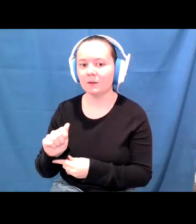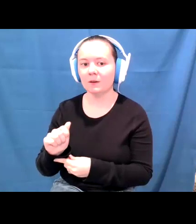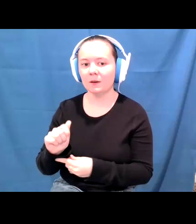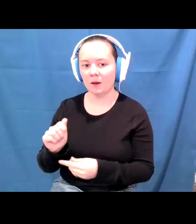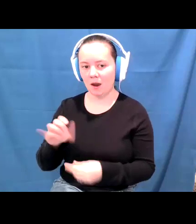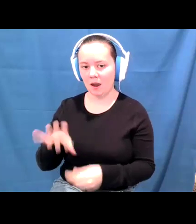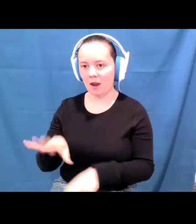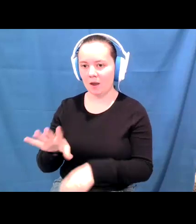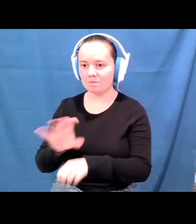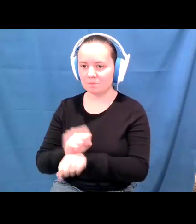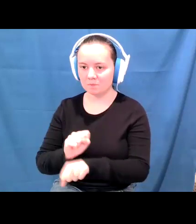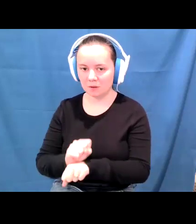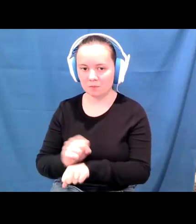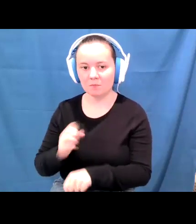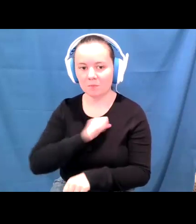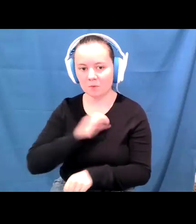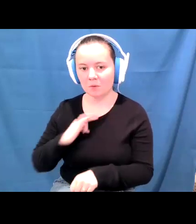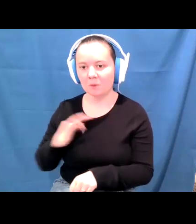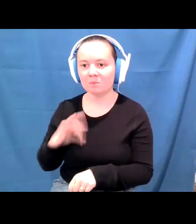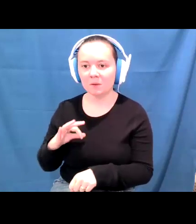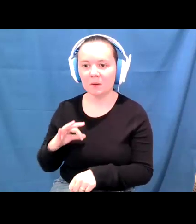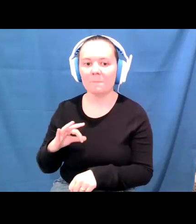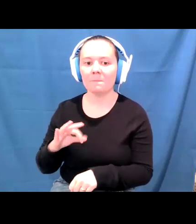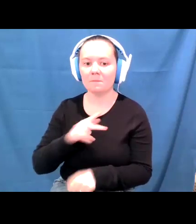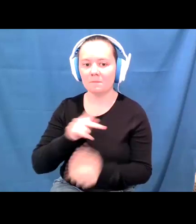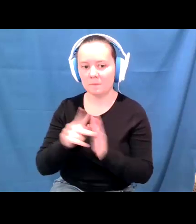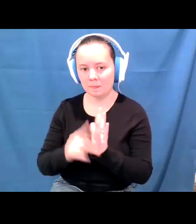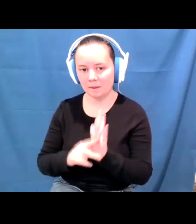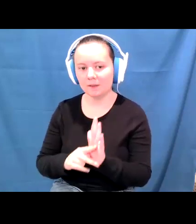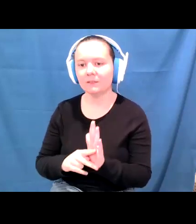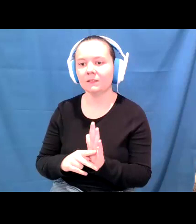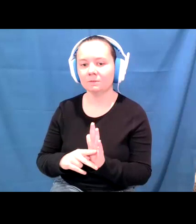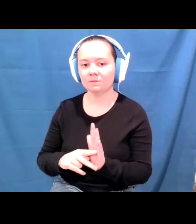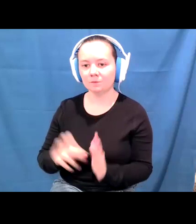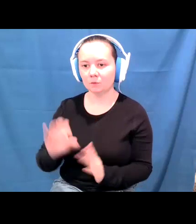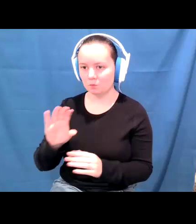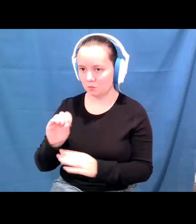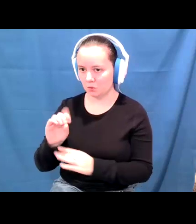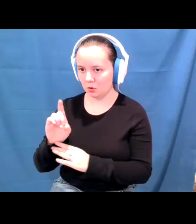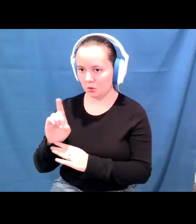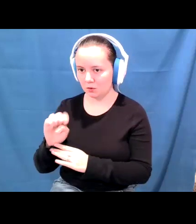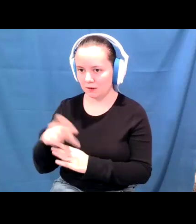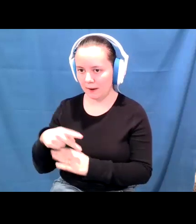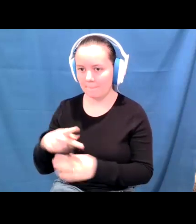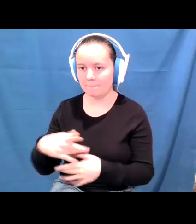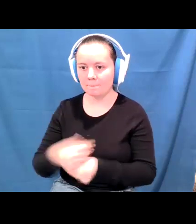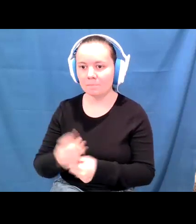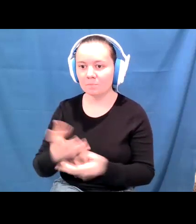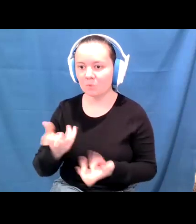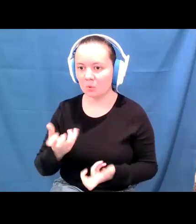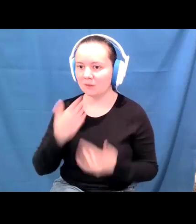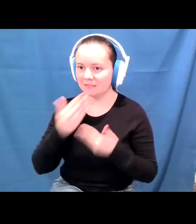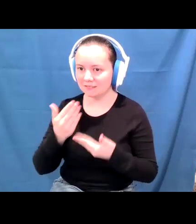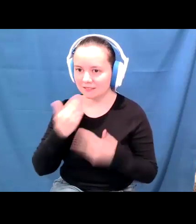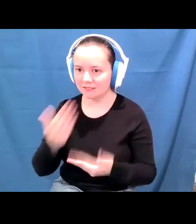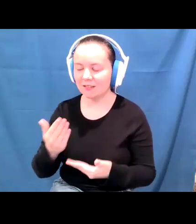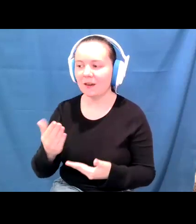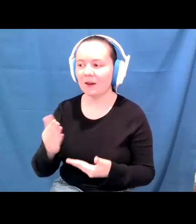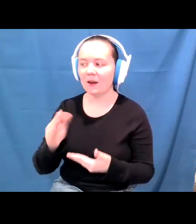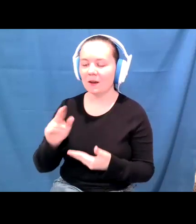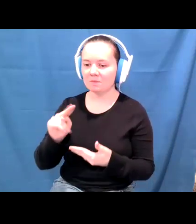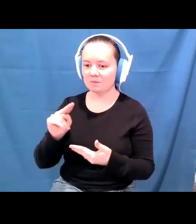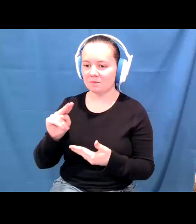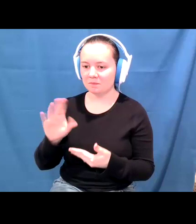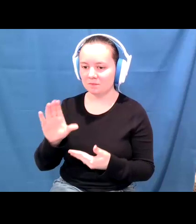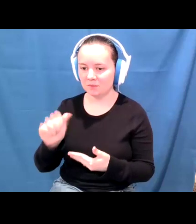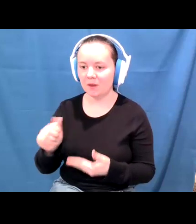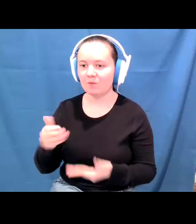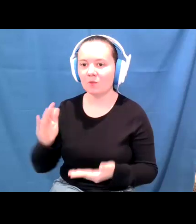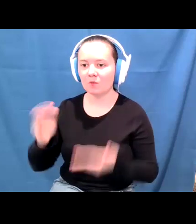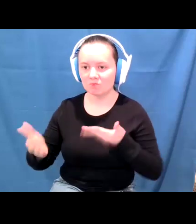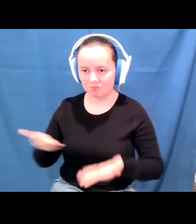I want to thank ACL and our colleagues at the Direct Care Workforce Strategies Center for hosting this webinar and drawing attention to this critical issue.